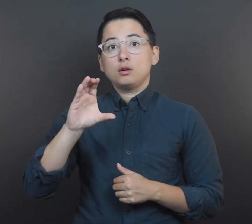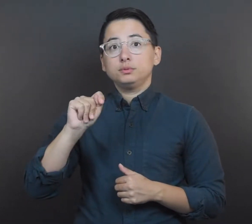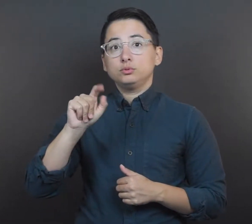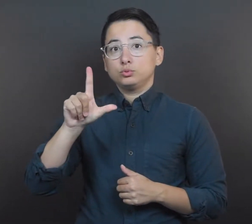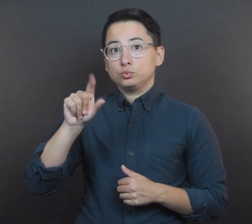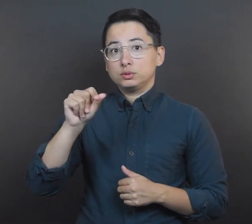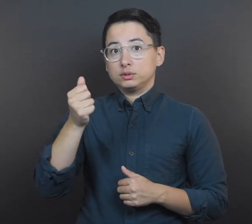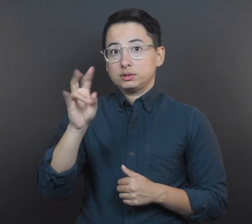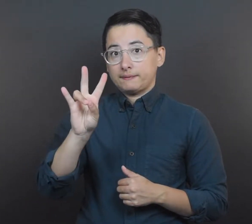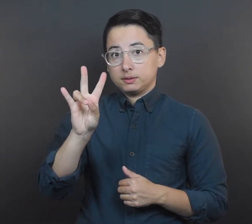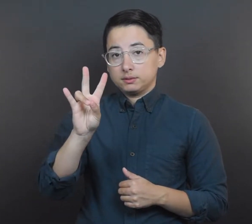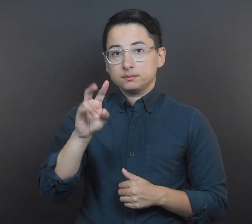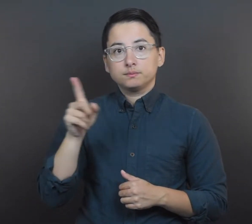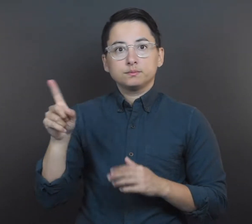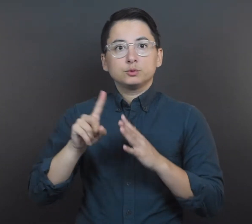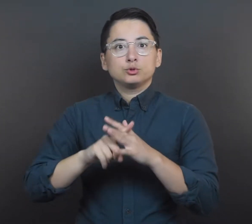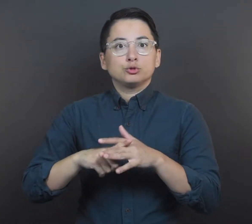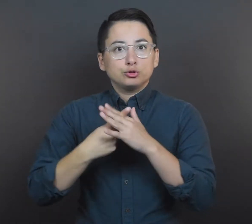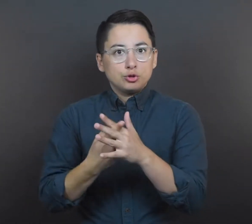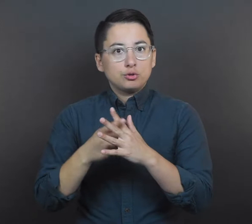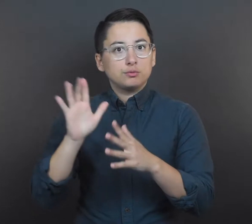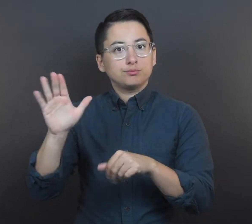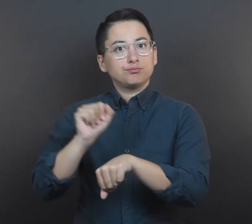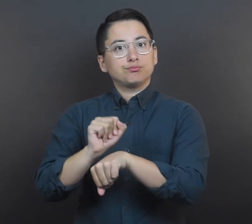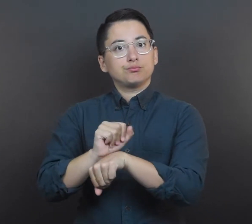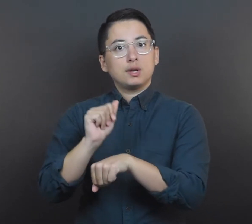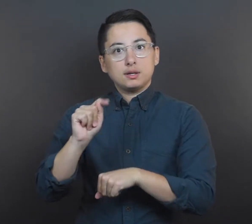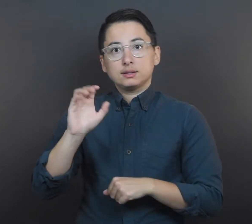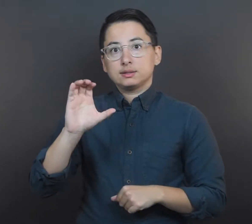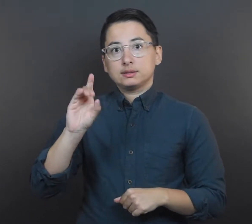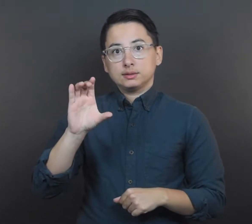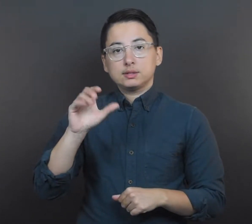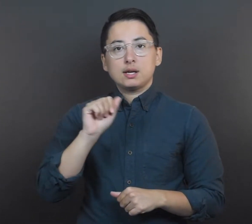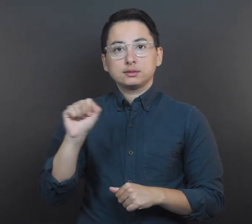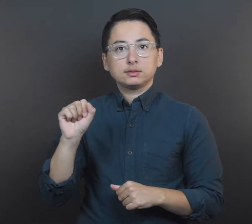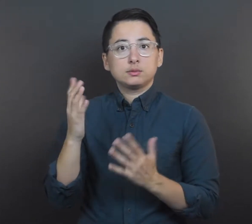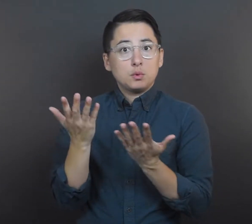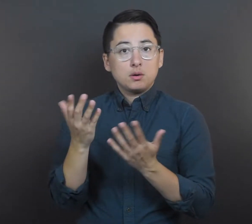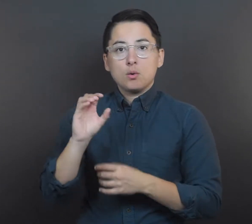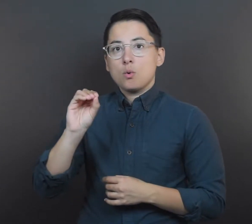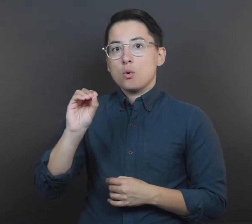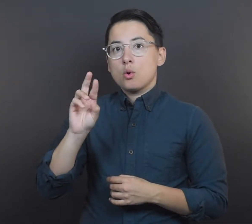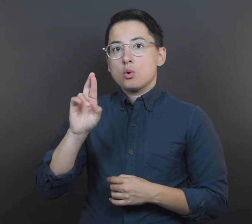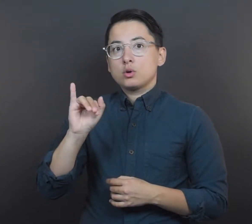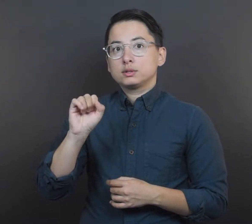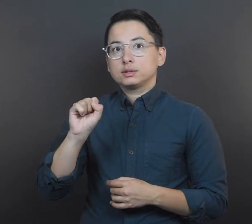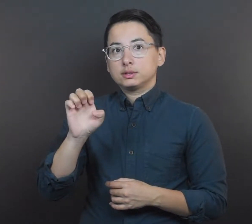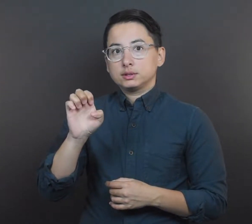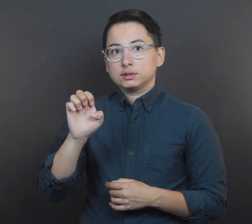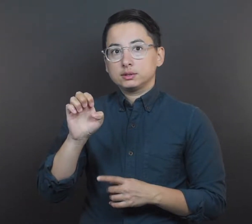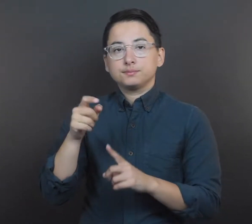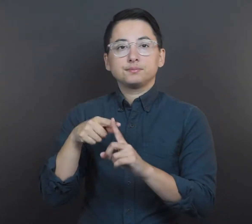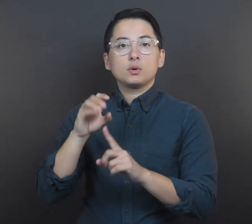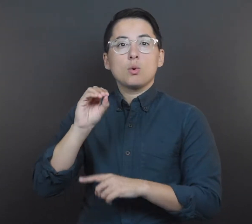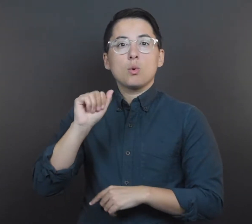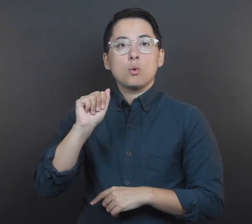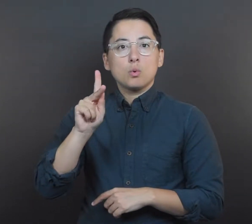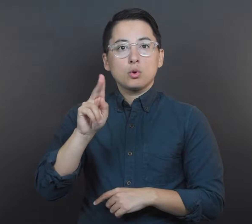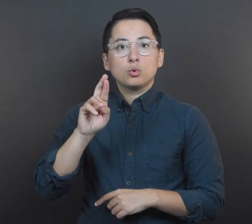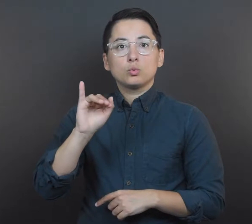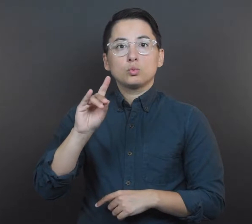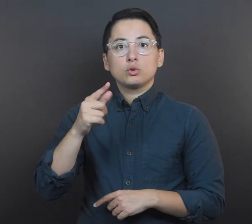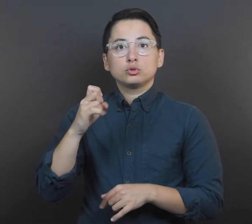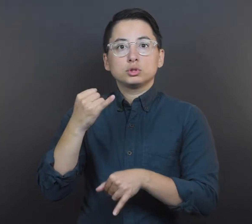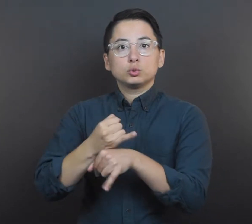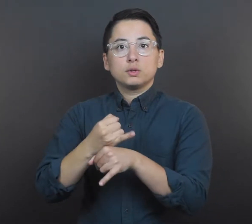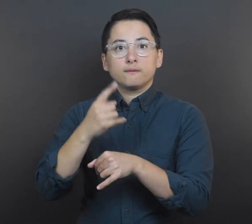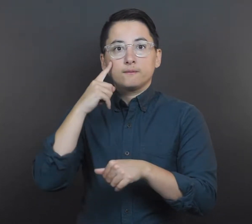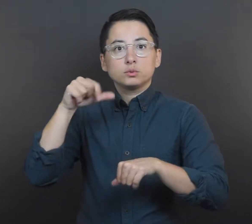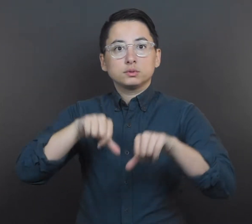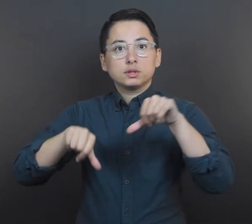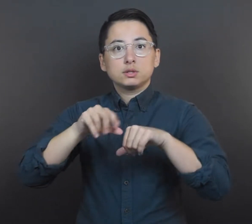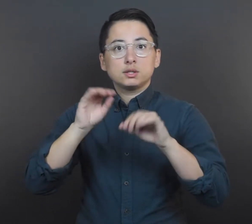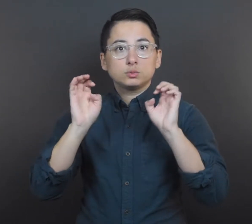Mabel started her career at CDC as an ORISE (Oak Ridge Institute for Science and Education)